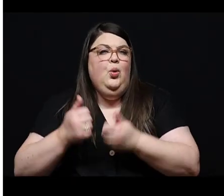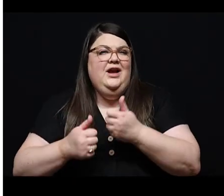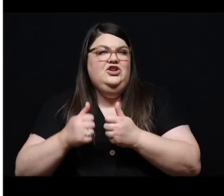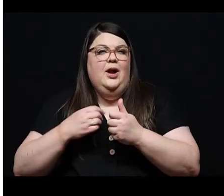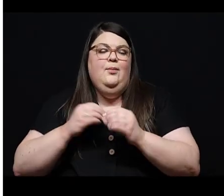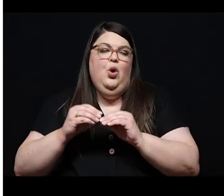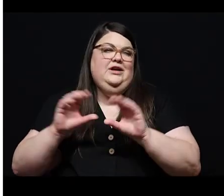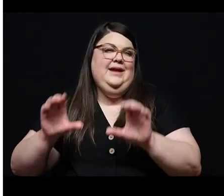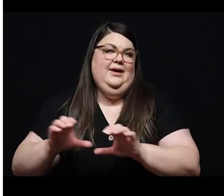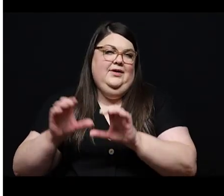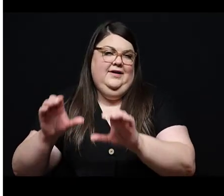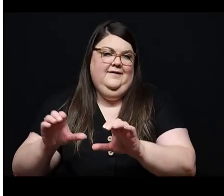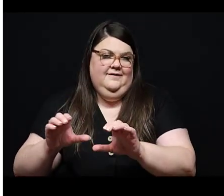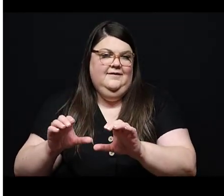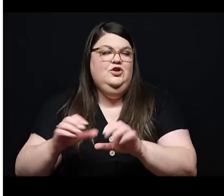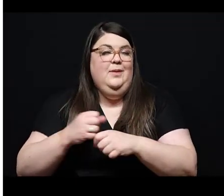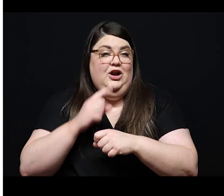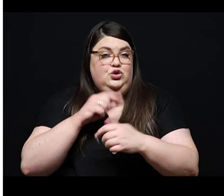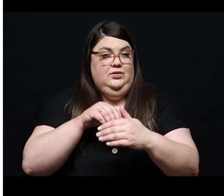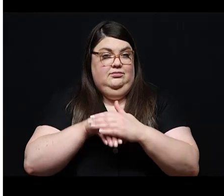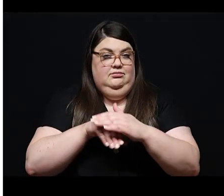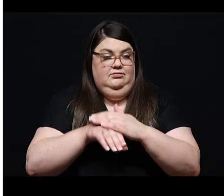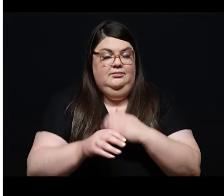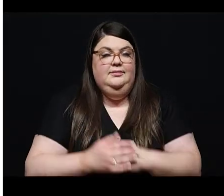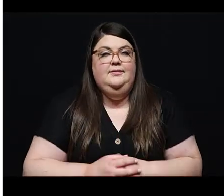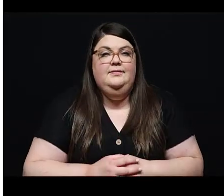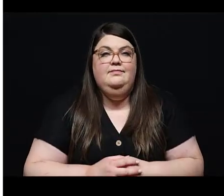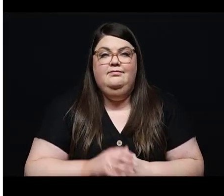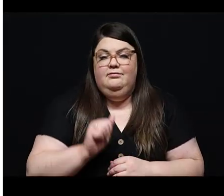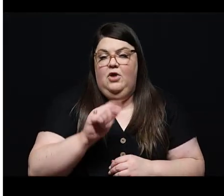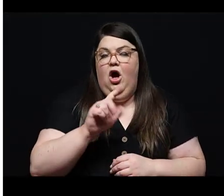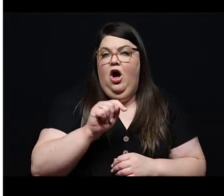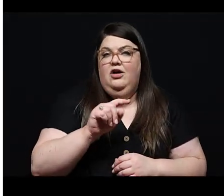they are accessible. Alt text describes the appearance or function of images.